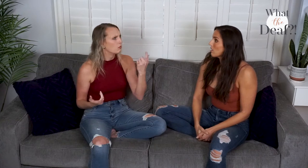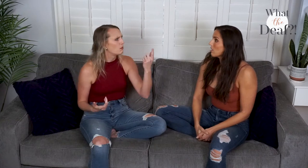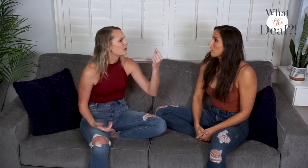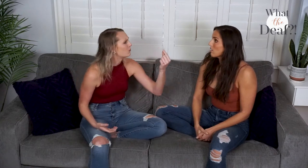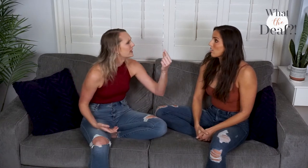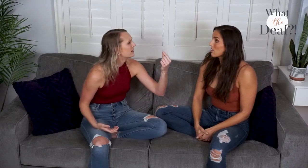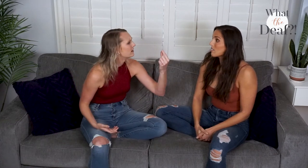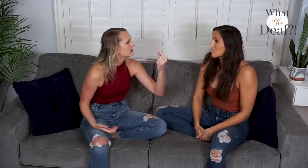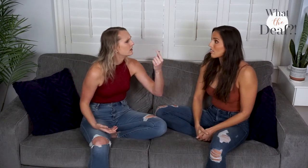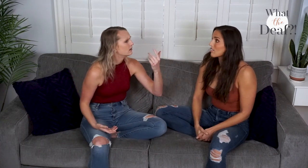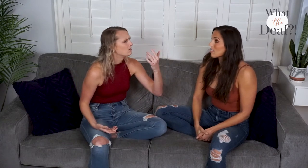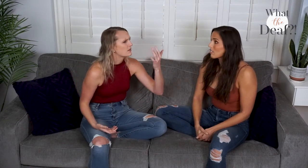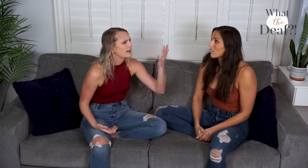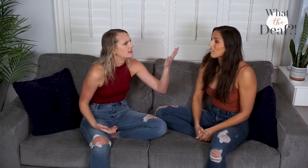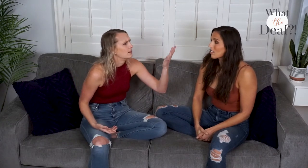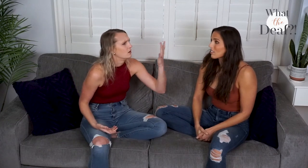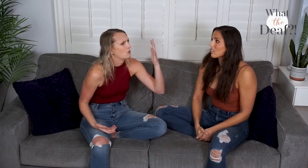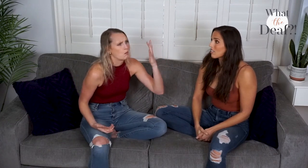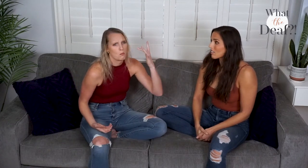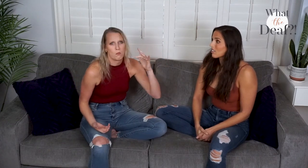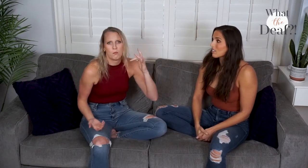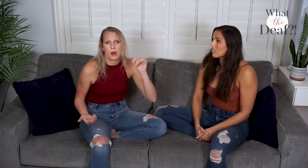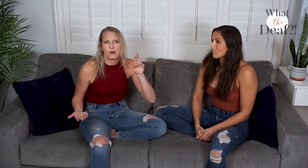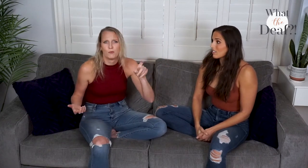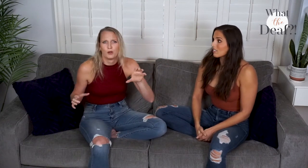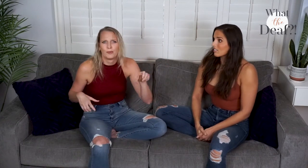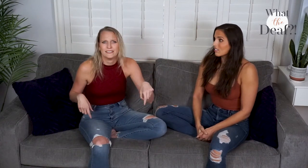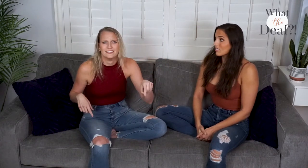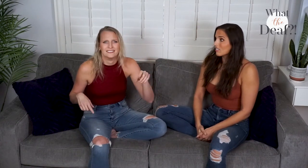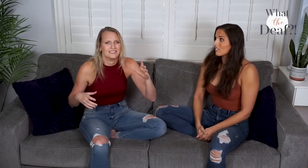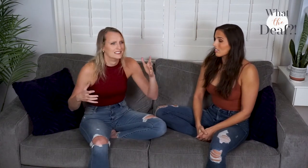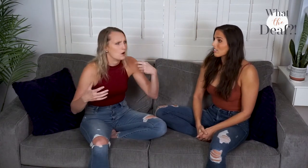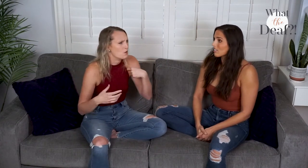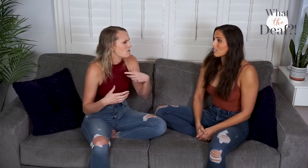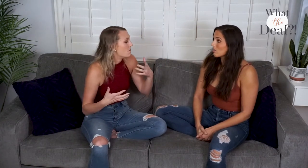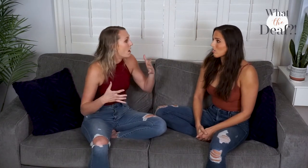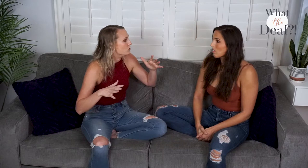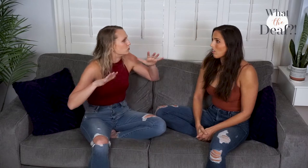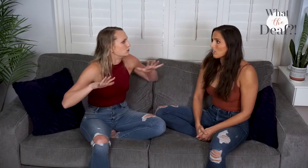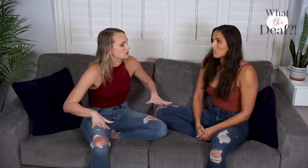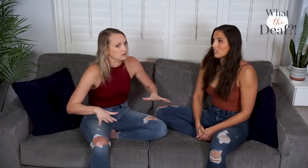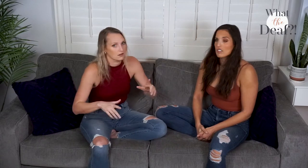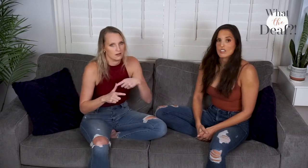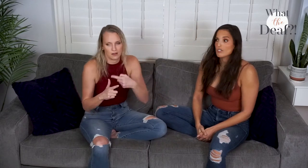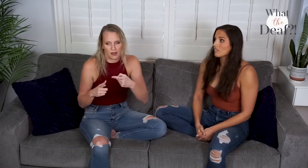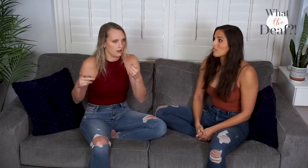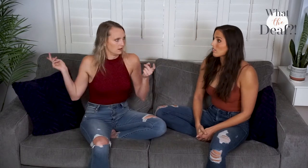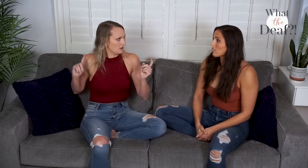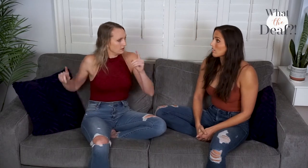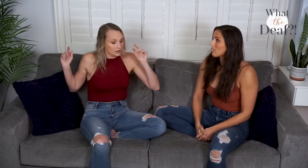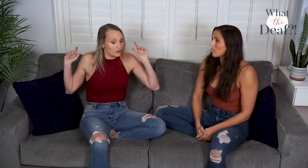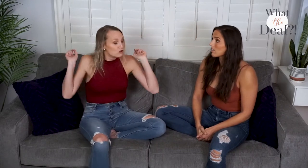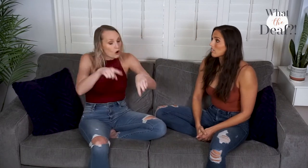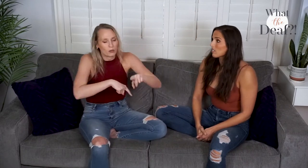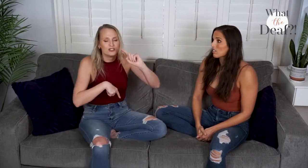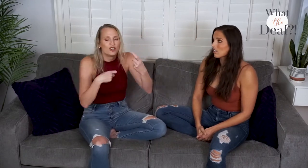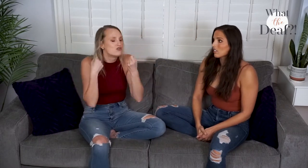Like what are you doing?! Like WHY are you doing this?! I mean I was just so shocked. And so we were just like, you know what, go.